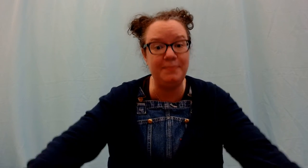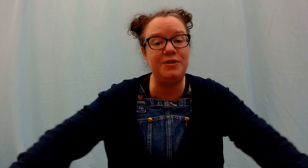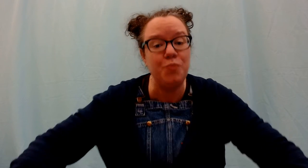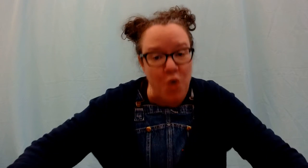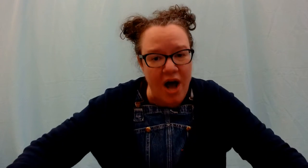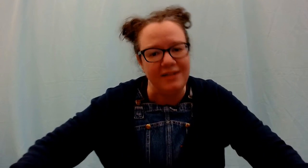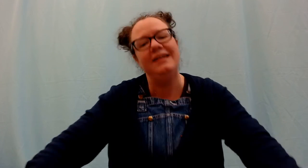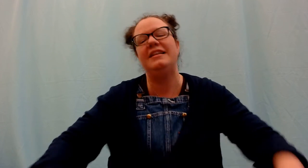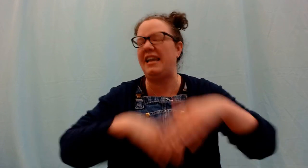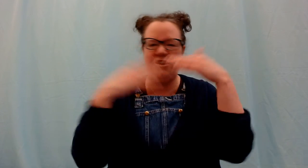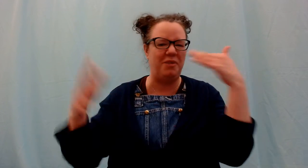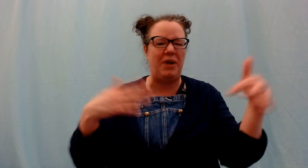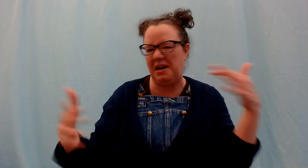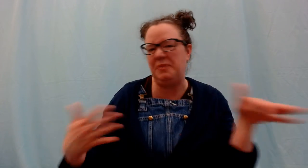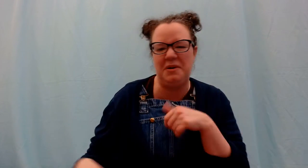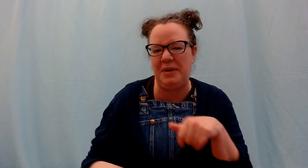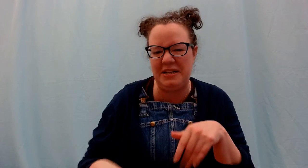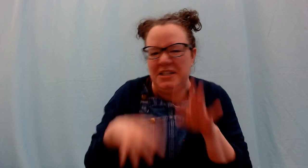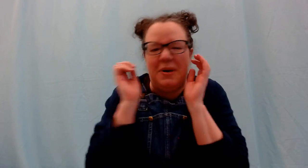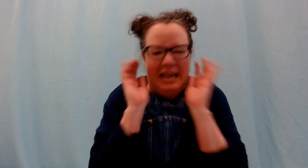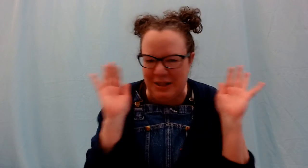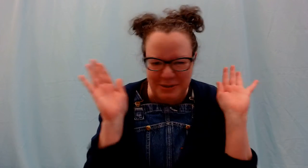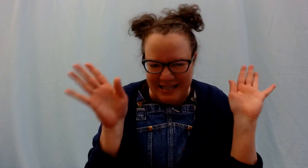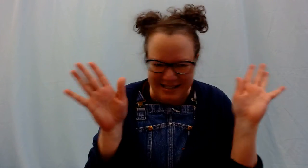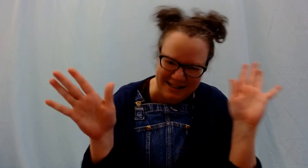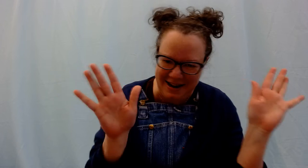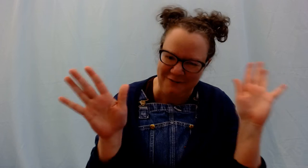lips? Mwah! Like you can break it up a little bit because you want to get those kisses in there